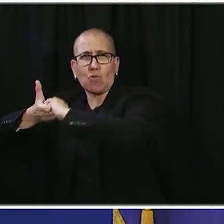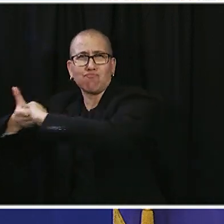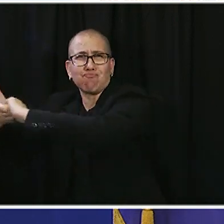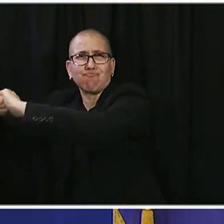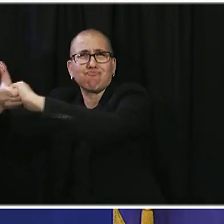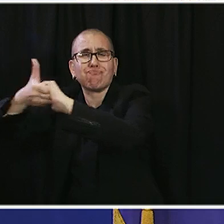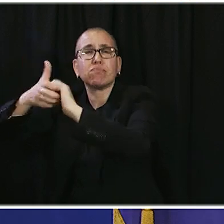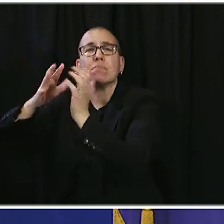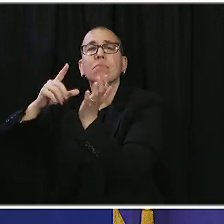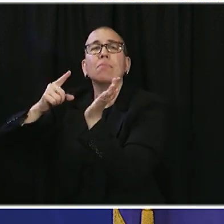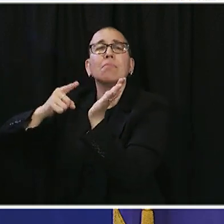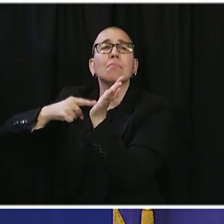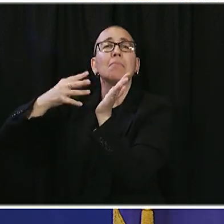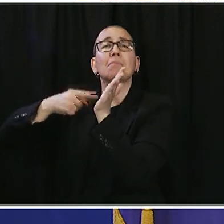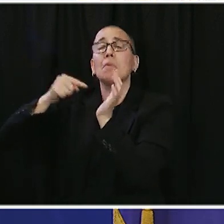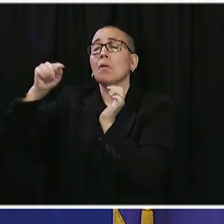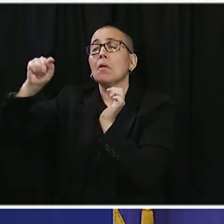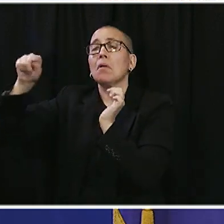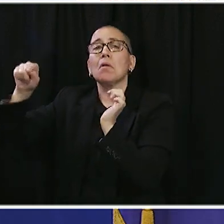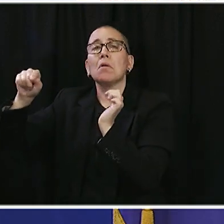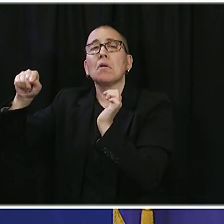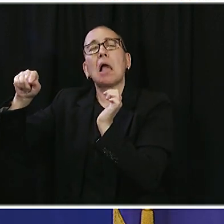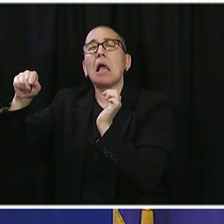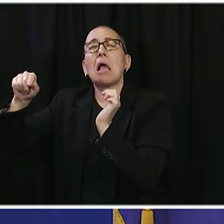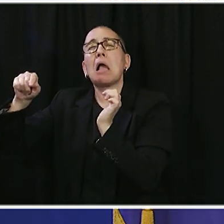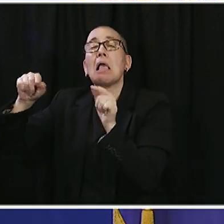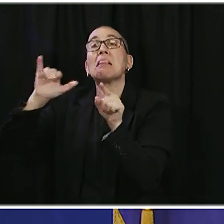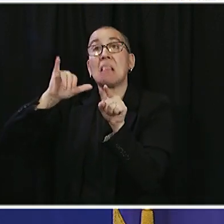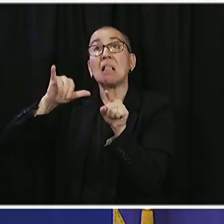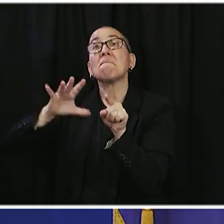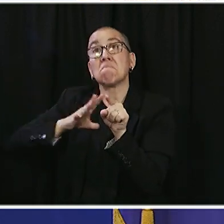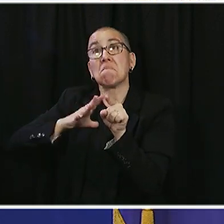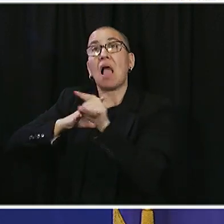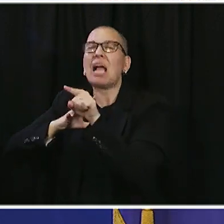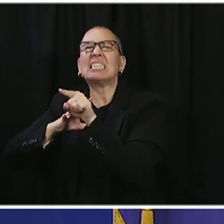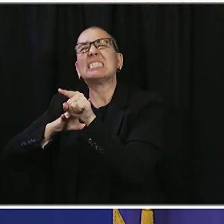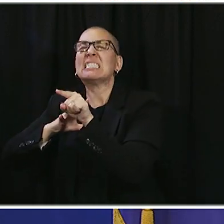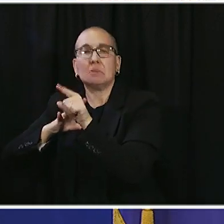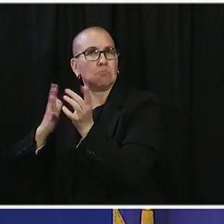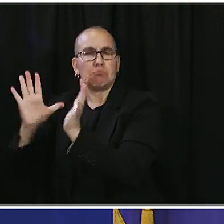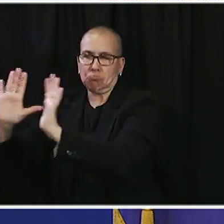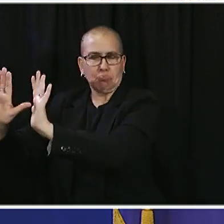ON THINGS, BUT THERE'S A LOT OF TIMES THEY DIVERGE, SO SOME WILL AND SOME WON'T.